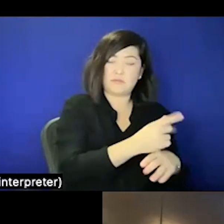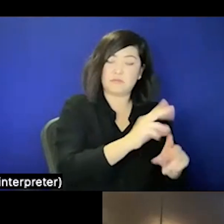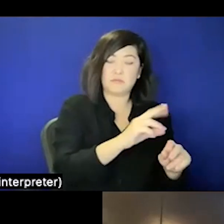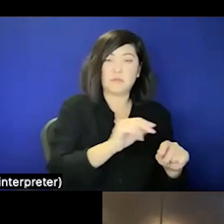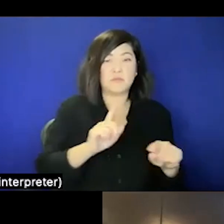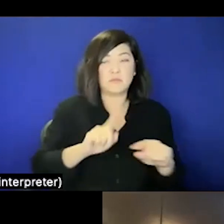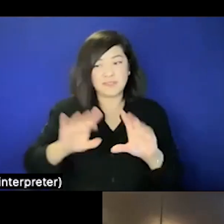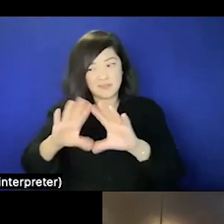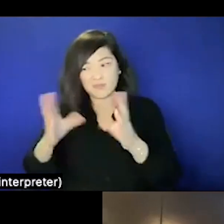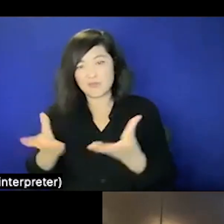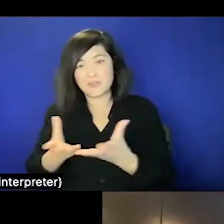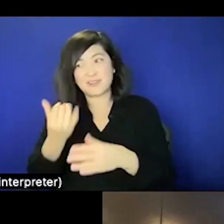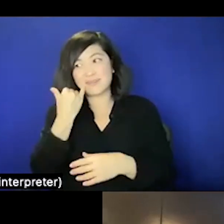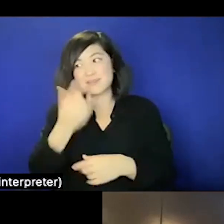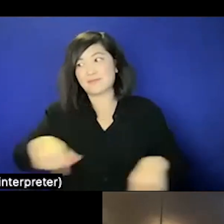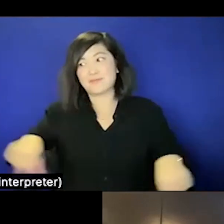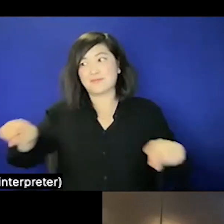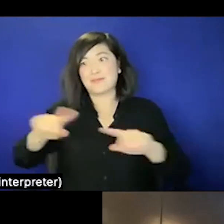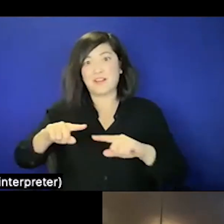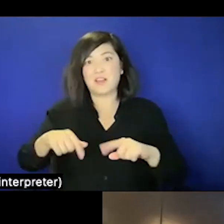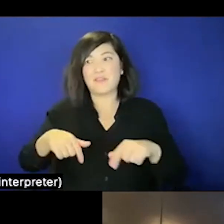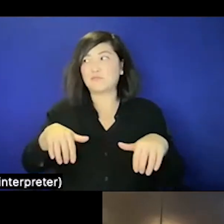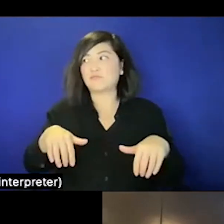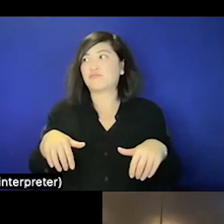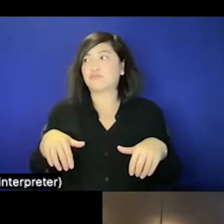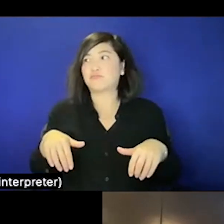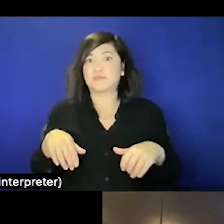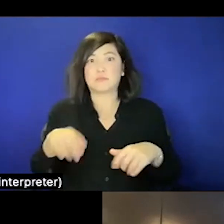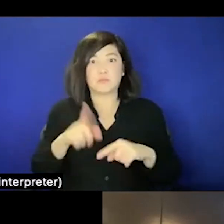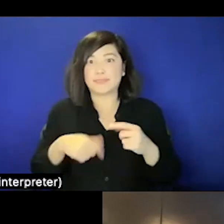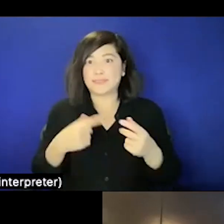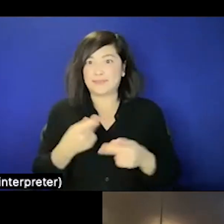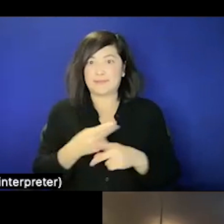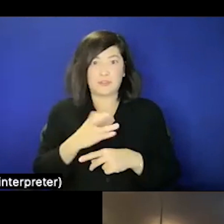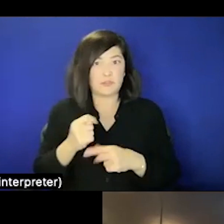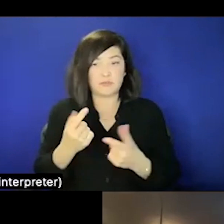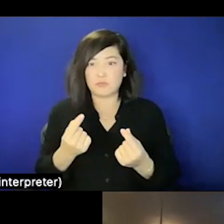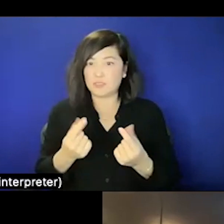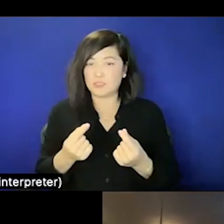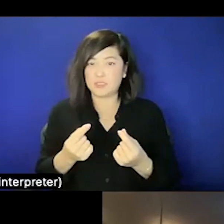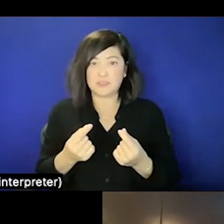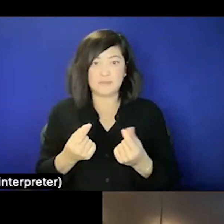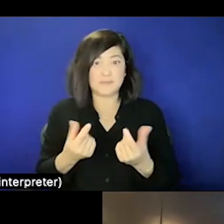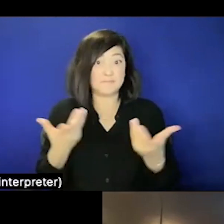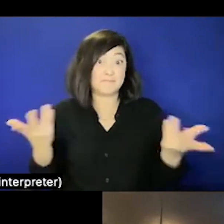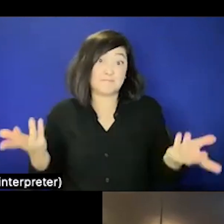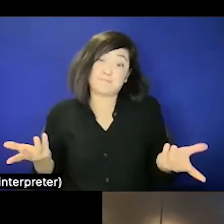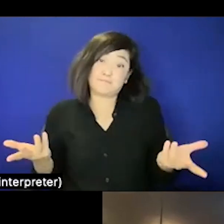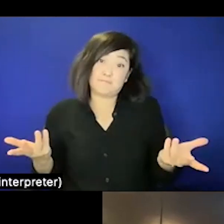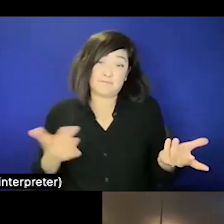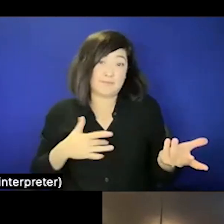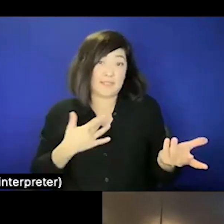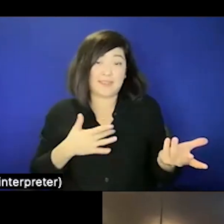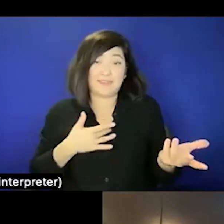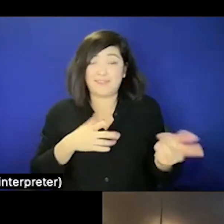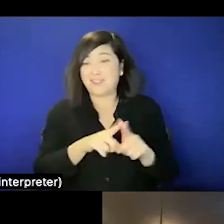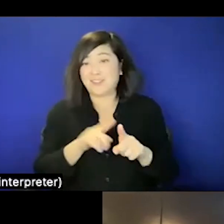telling you today is kind of deck chairs on the Titanic. This is the most important problem we